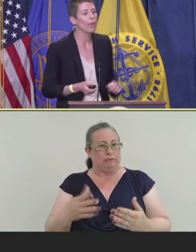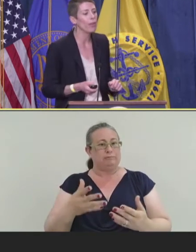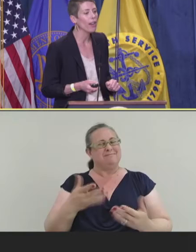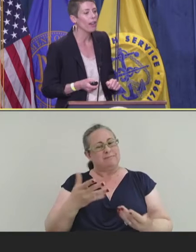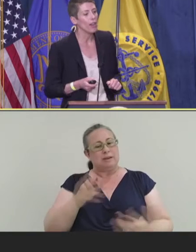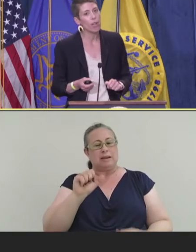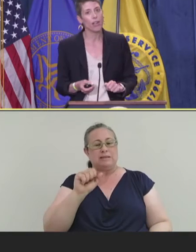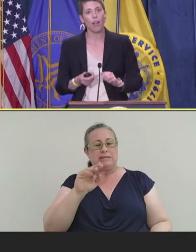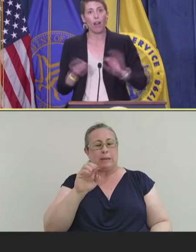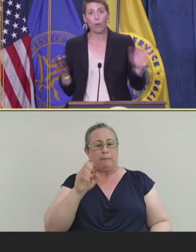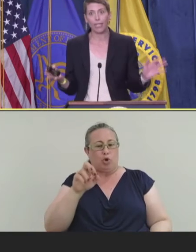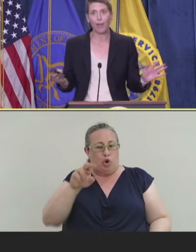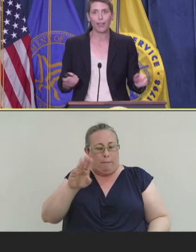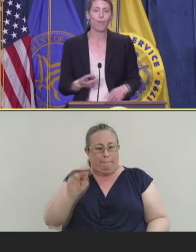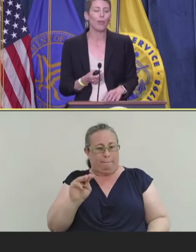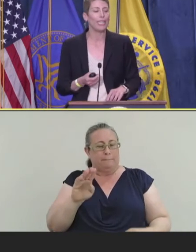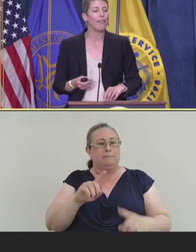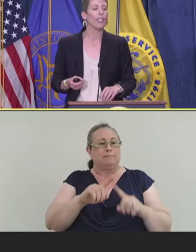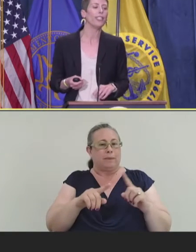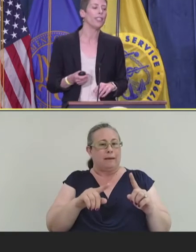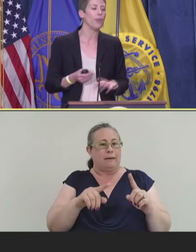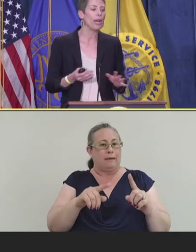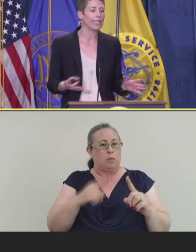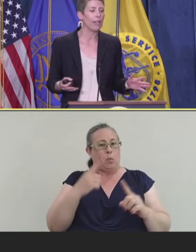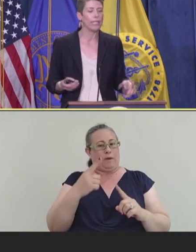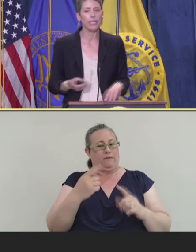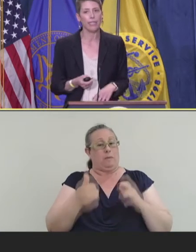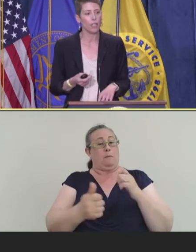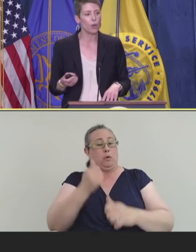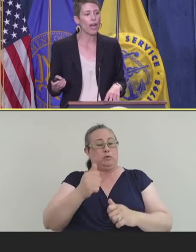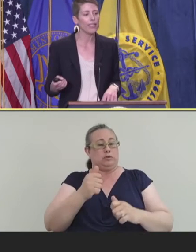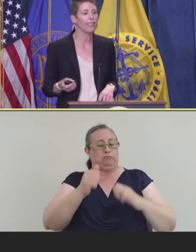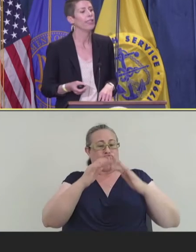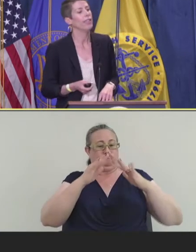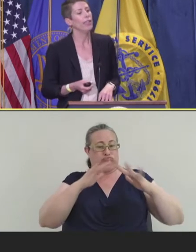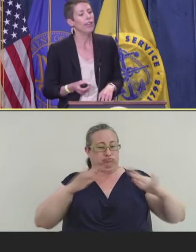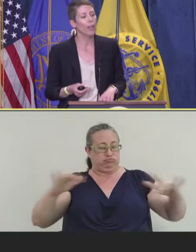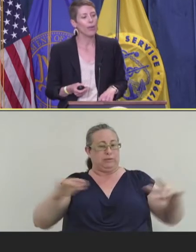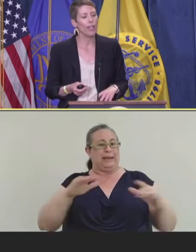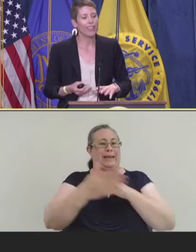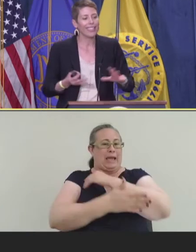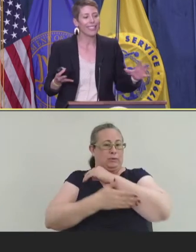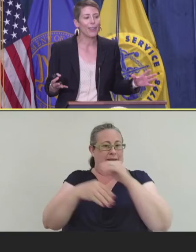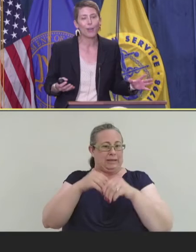but we are among -- always among the most diverse U.S. counties in the US. We are considered a